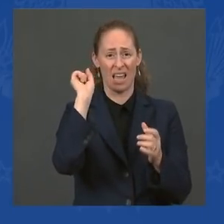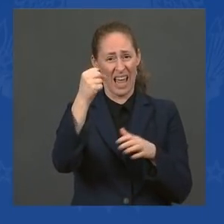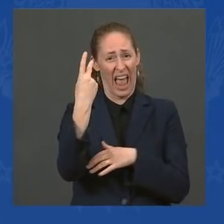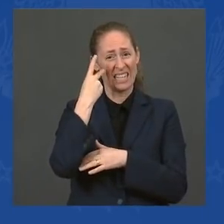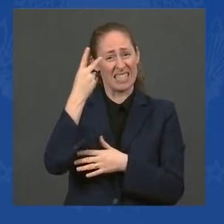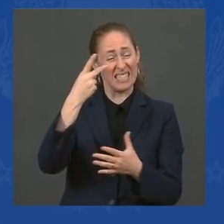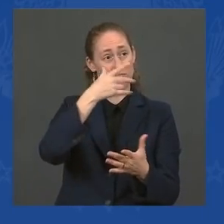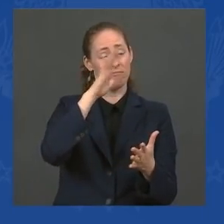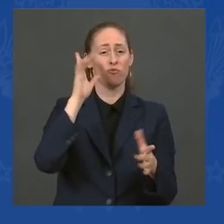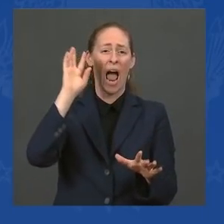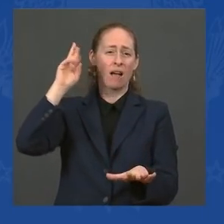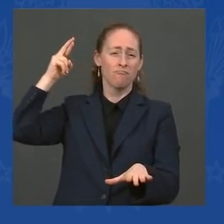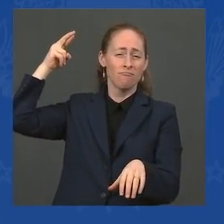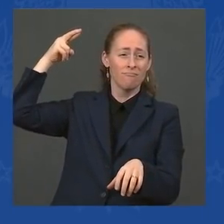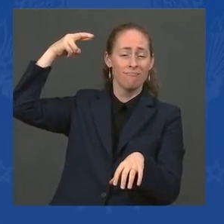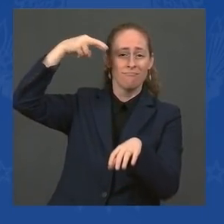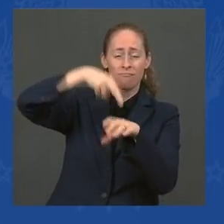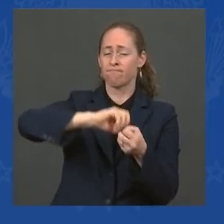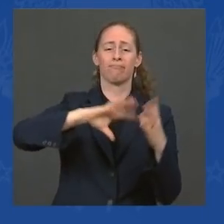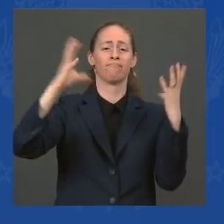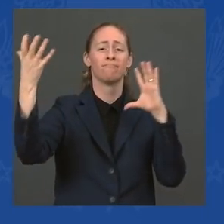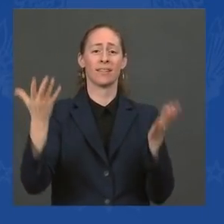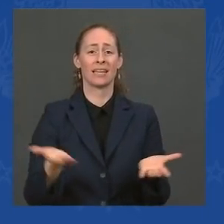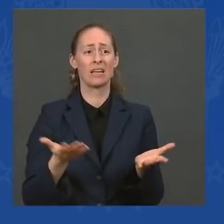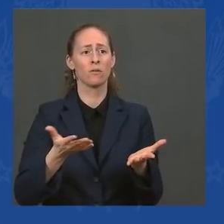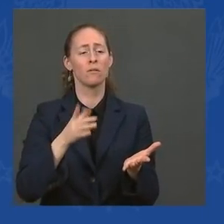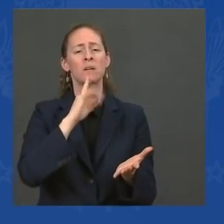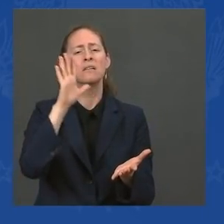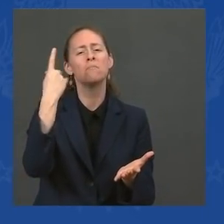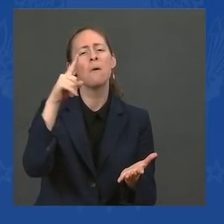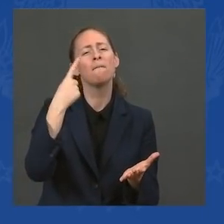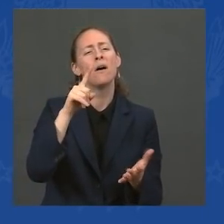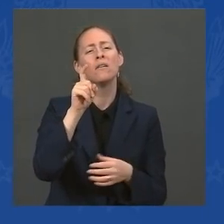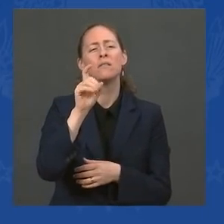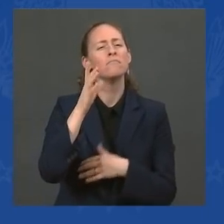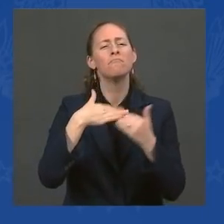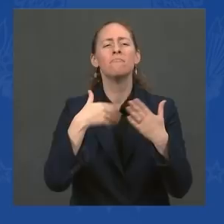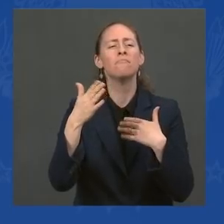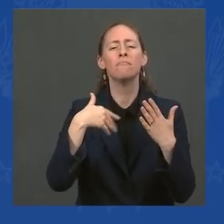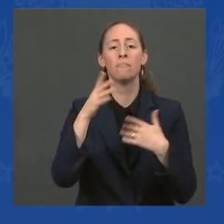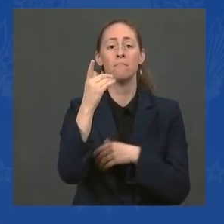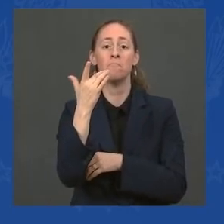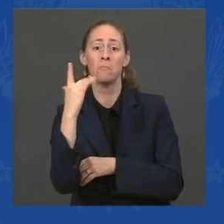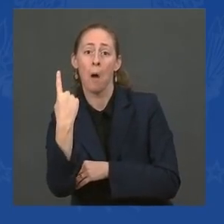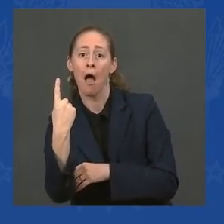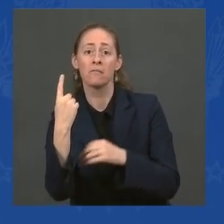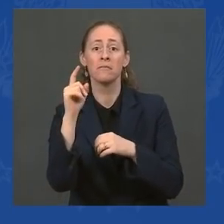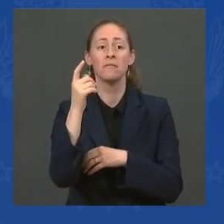This shouldn't be partisan. And I'm thankful for the leaders who share the urgency on why --